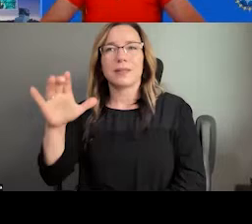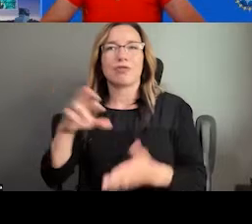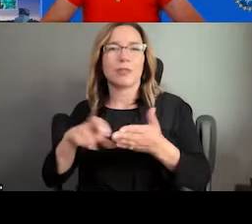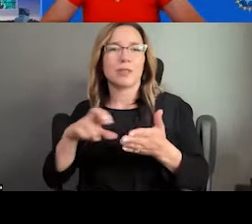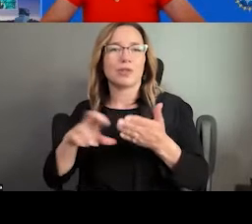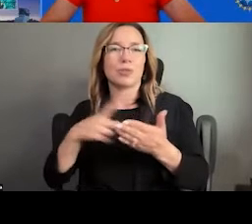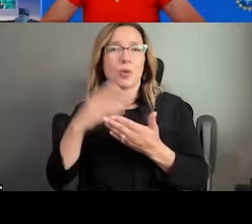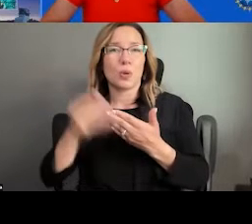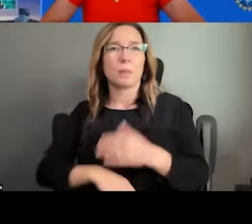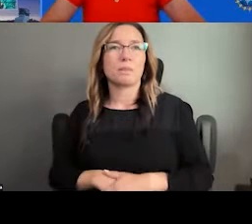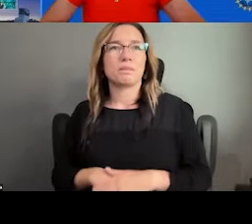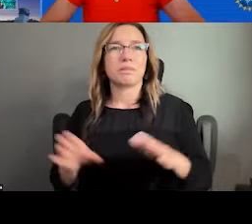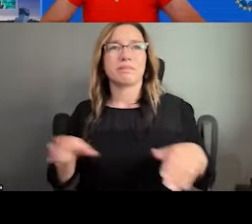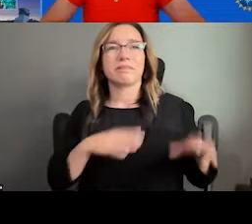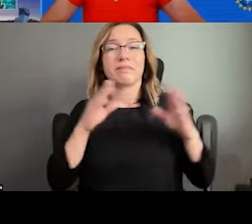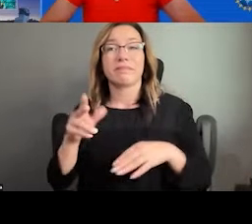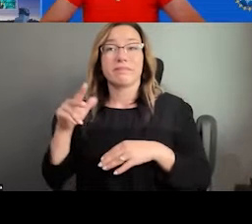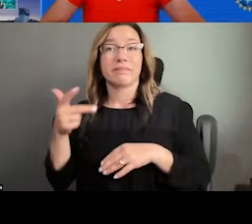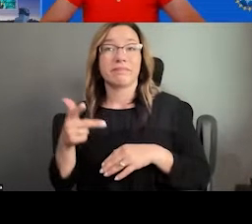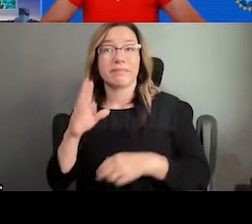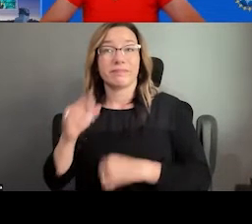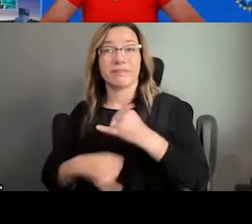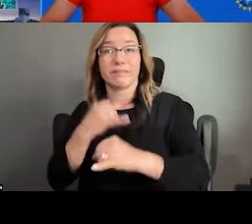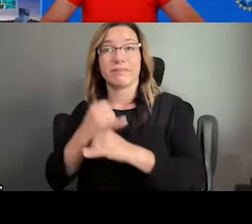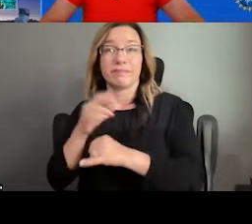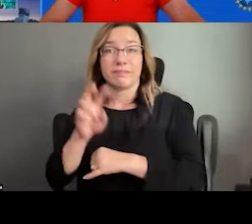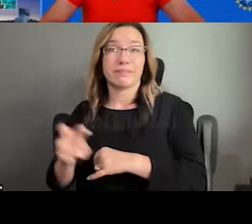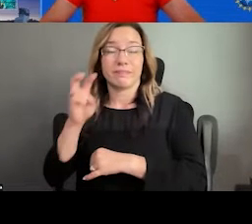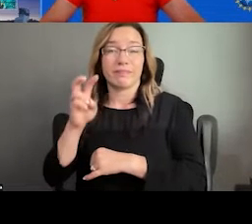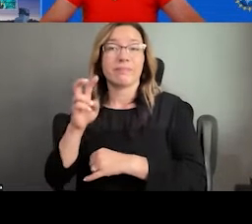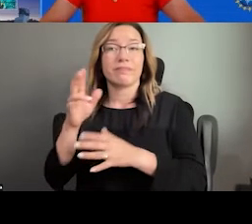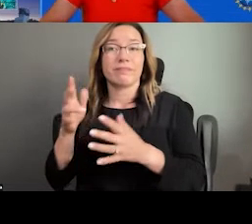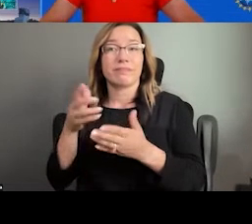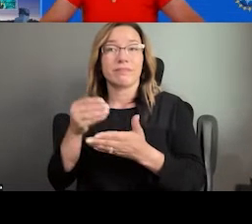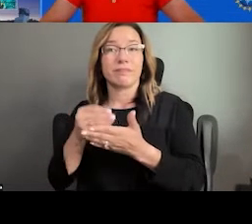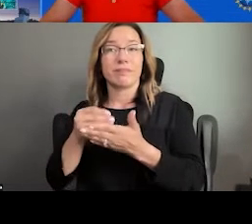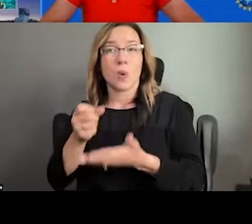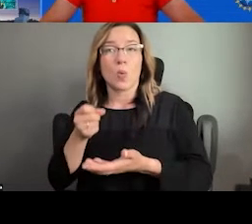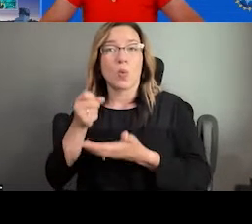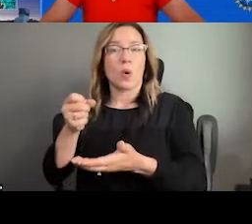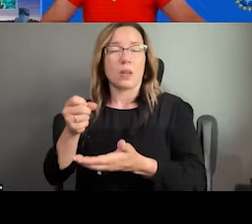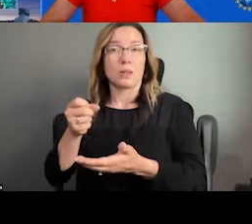are international travel awards, and those are to help ensure appropriate representation or